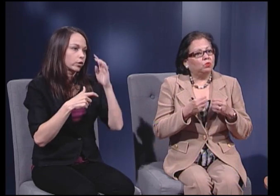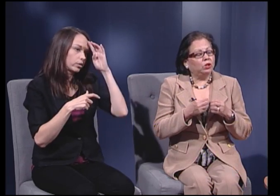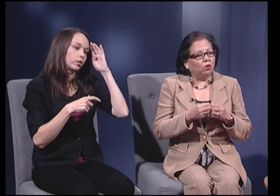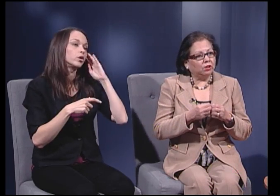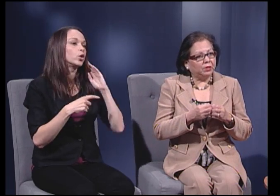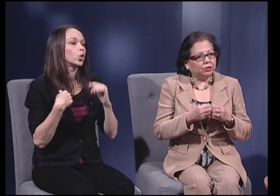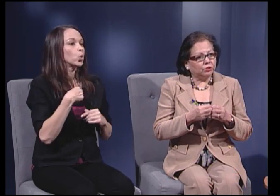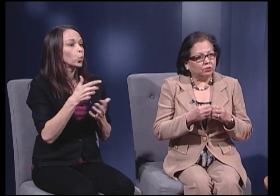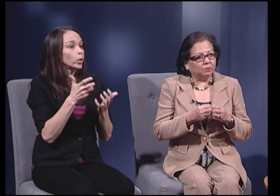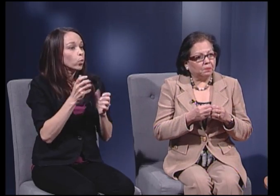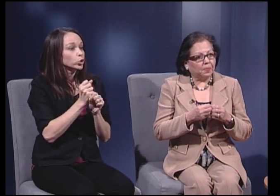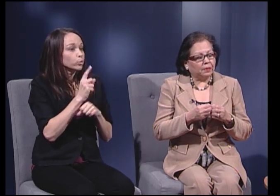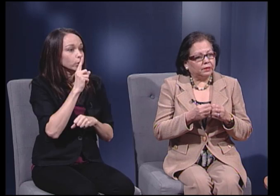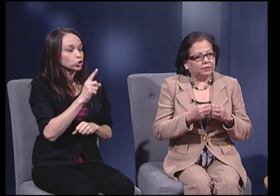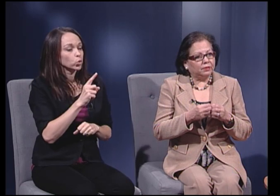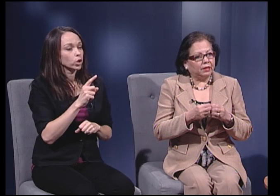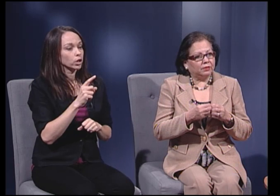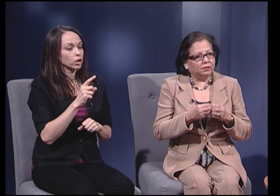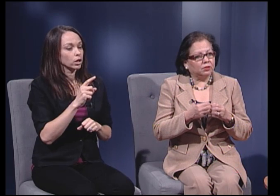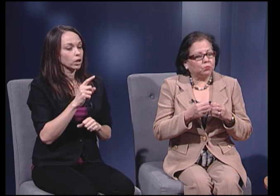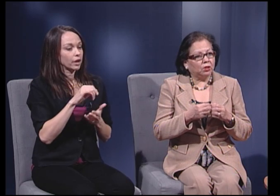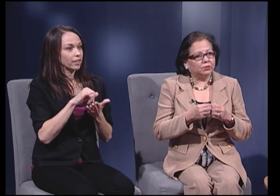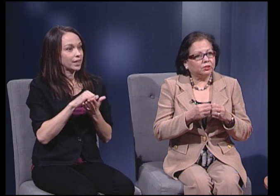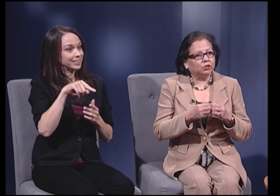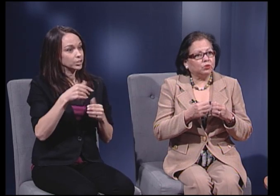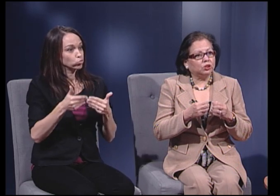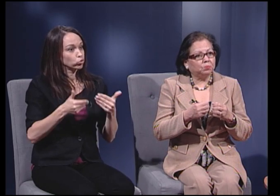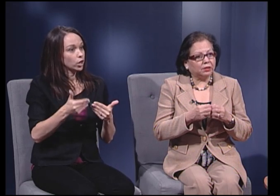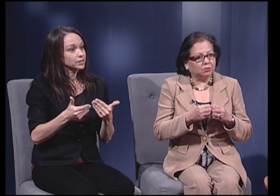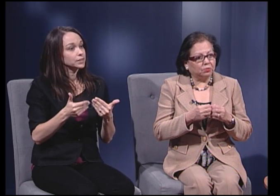We want to make sure that this process is respectable,